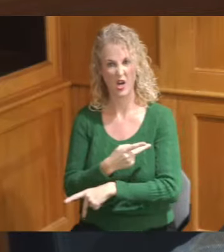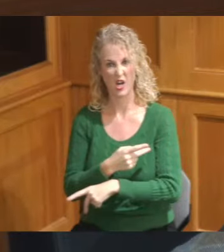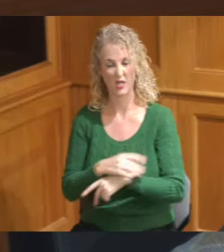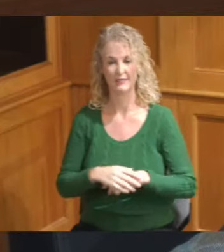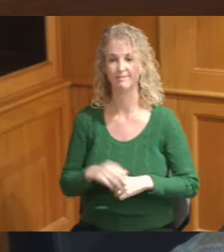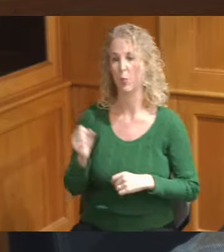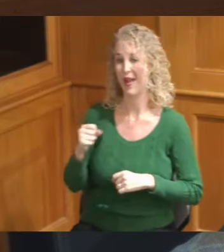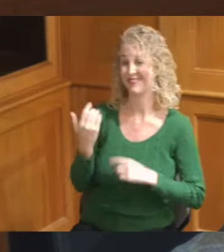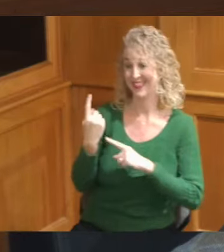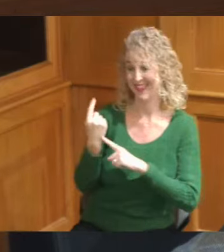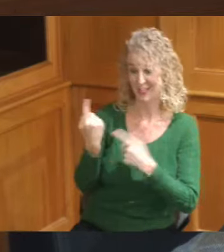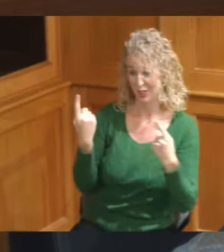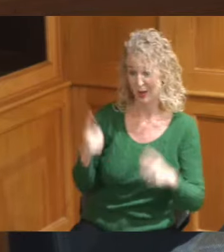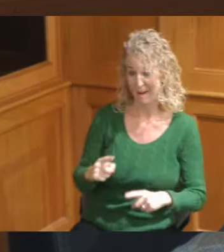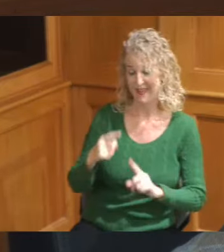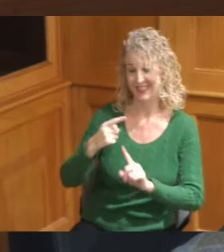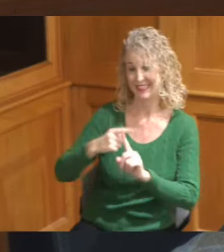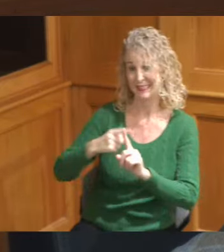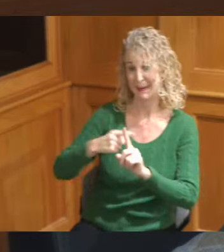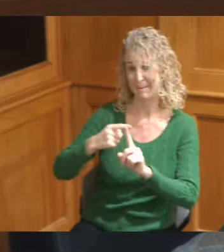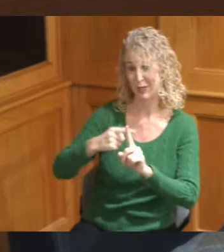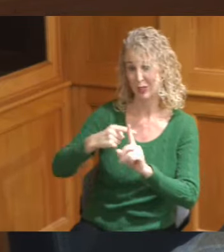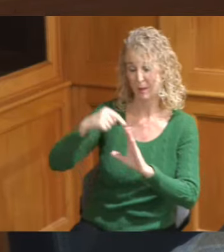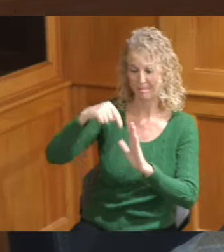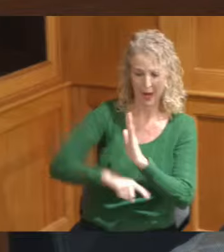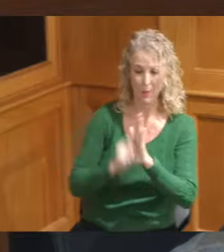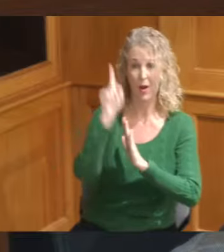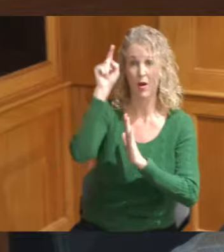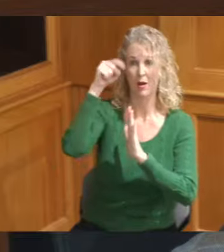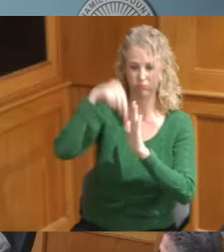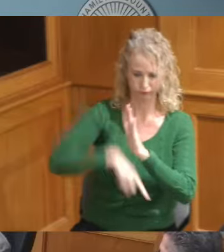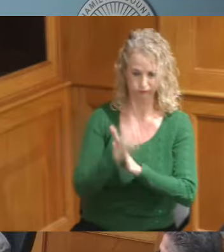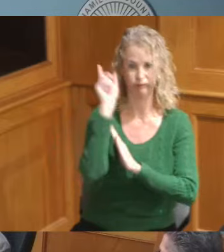temperatures. Yeah. So anyway, just wanted to highlight that. Thank you. Thank you. I'm going